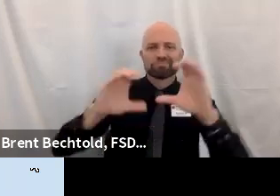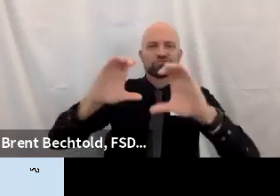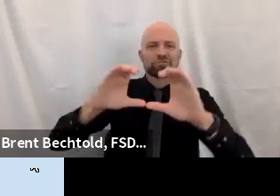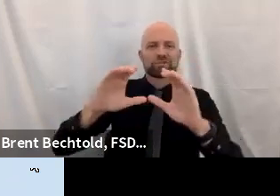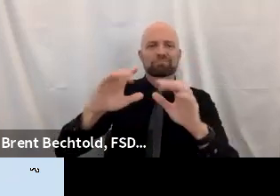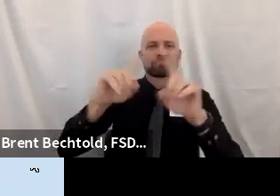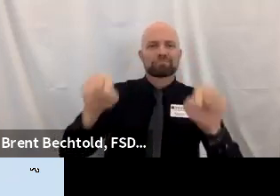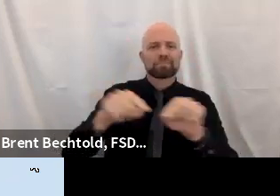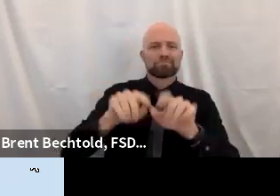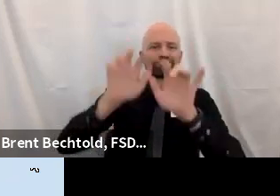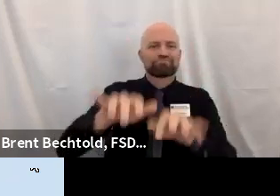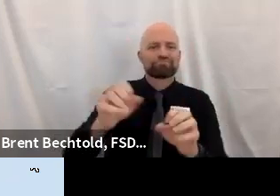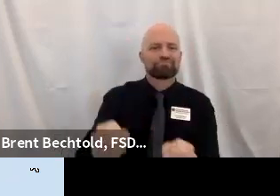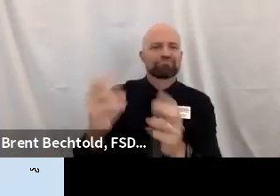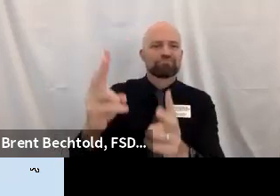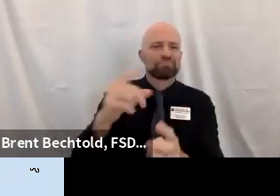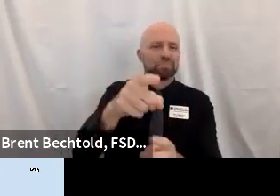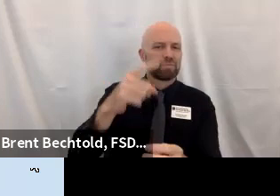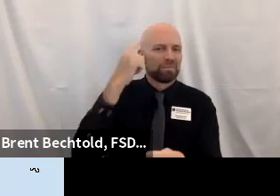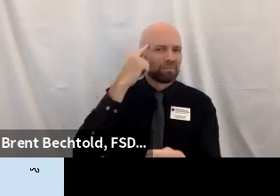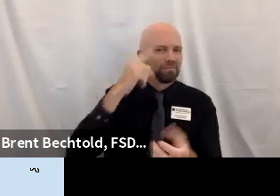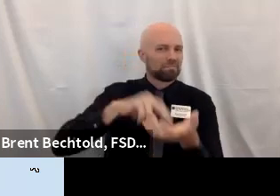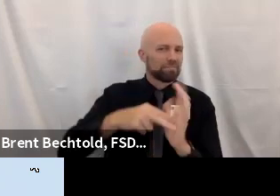and I'd like you to post in the chatbox your thoughts